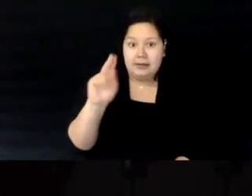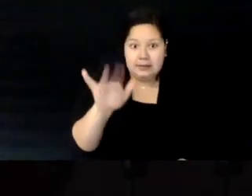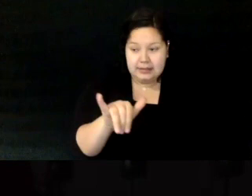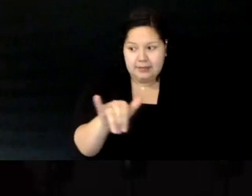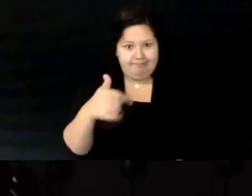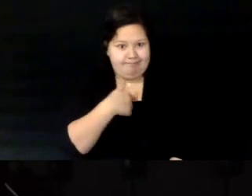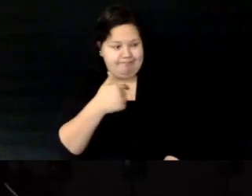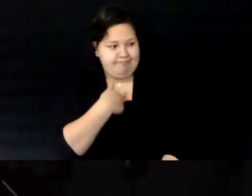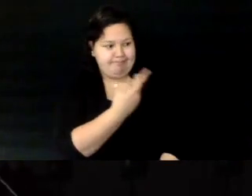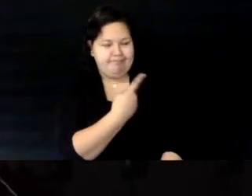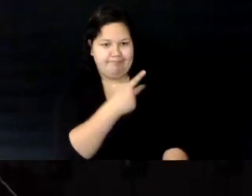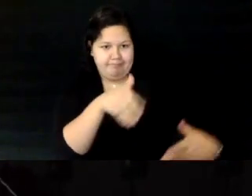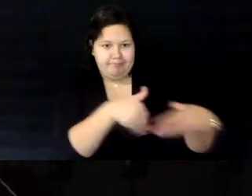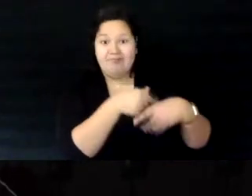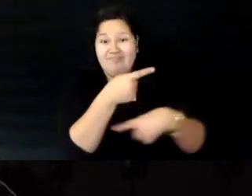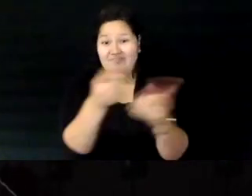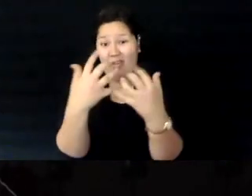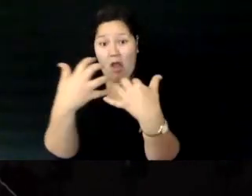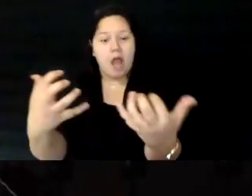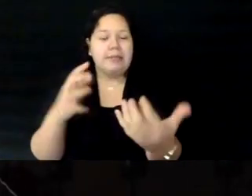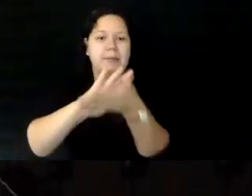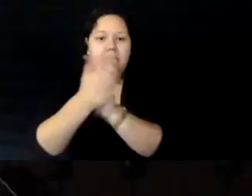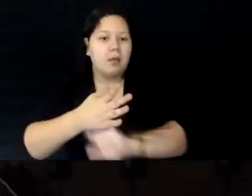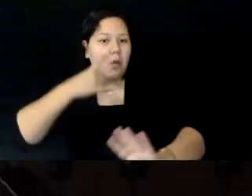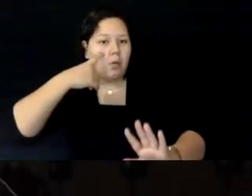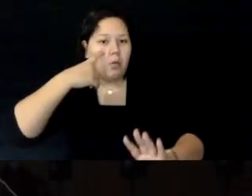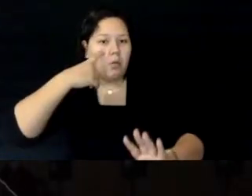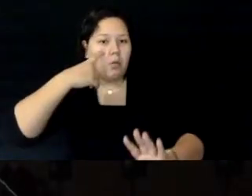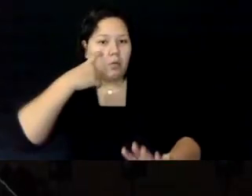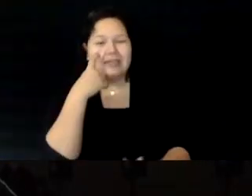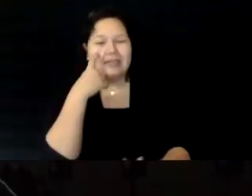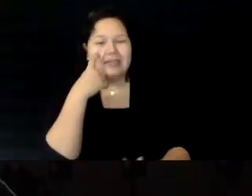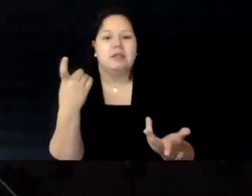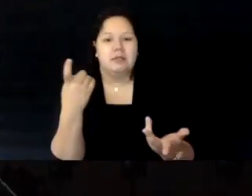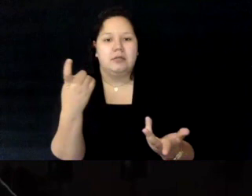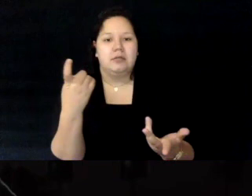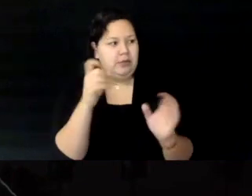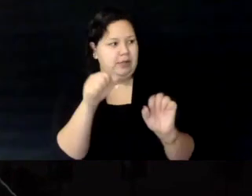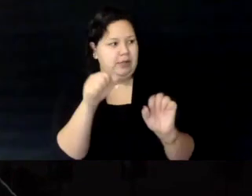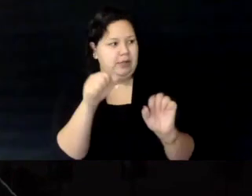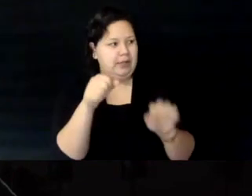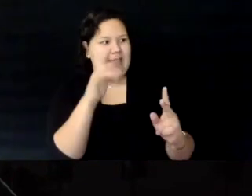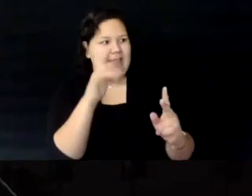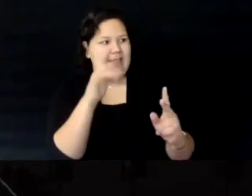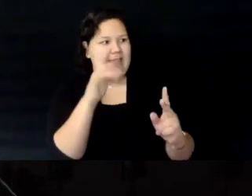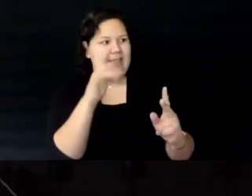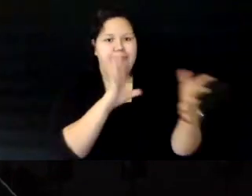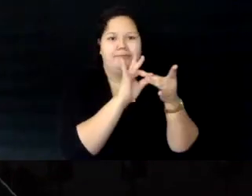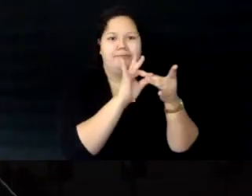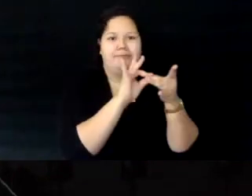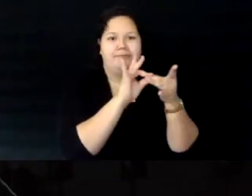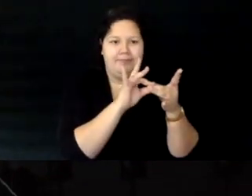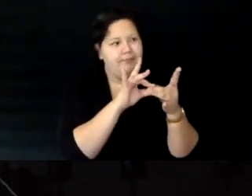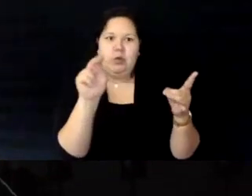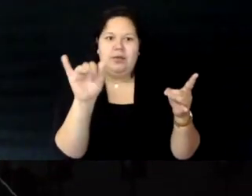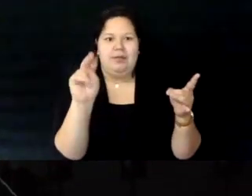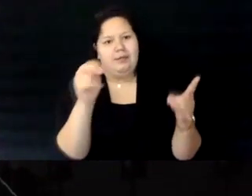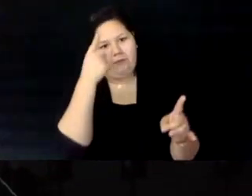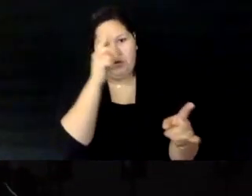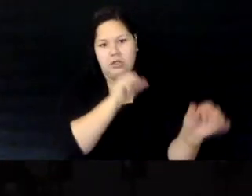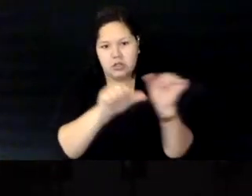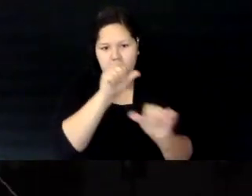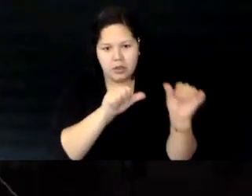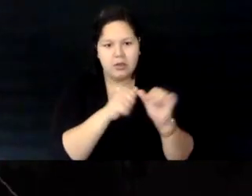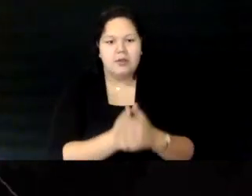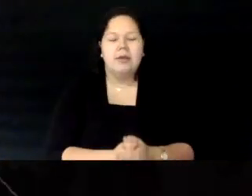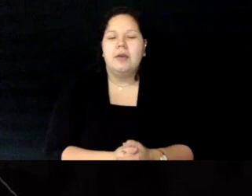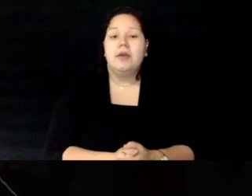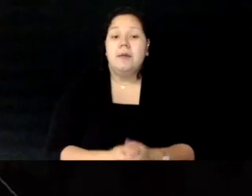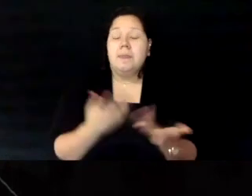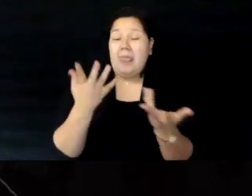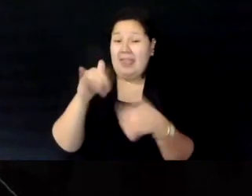Nancy and I's characters UNION for each other. And when I was conceptualizing the sound world,